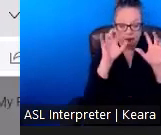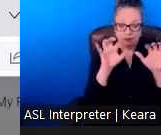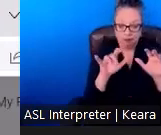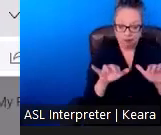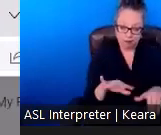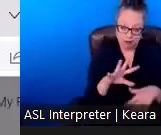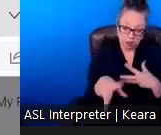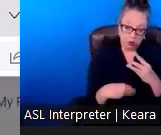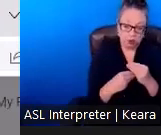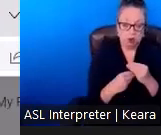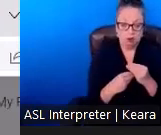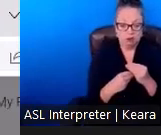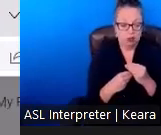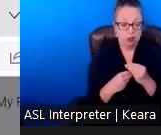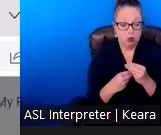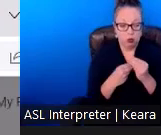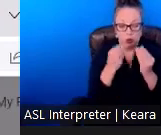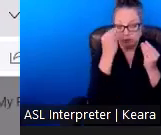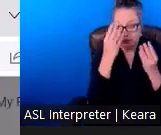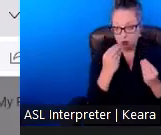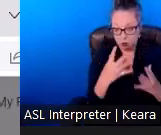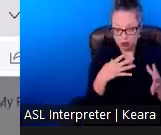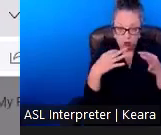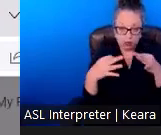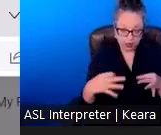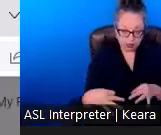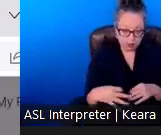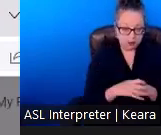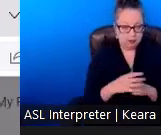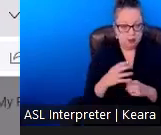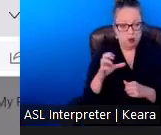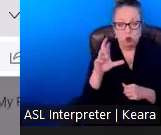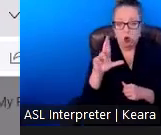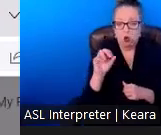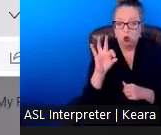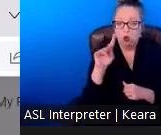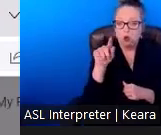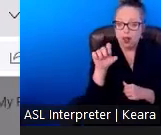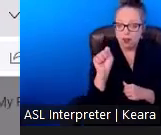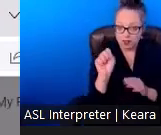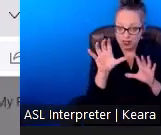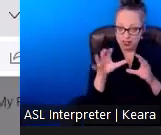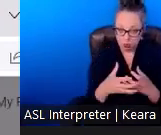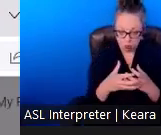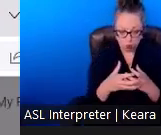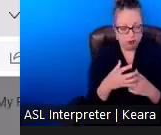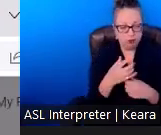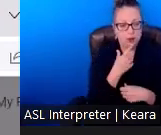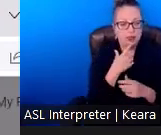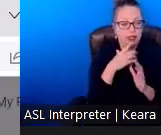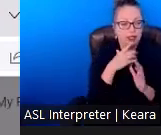about that work sample. So for the Crafts category, we are being prompted to fill out: